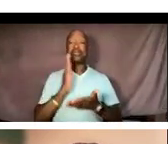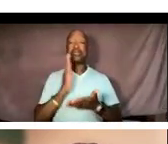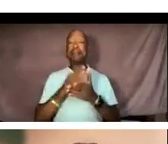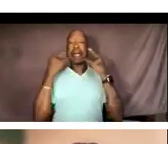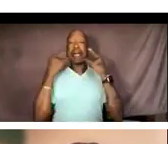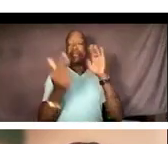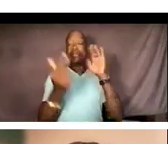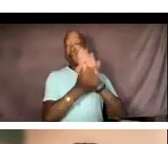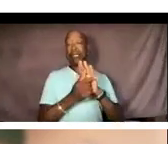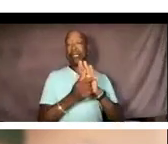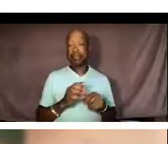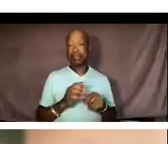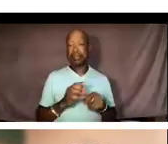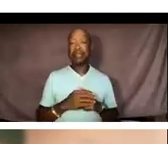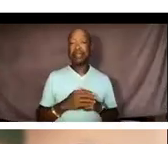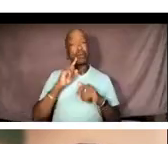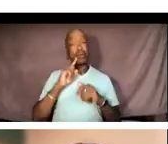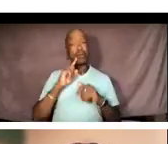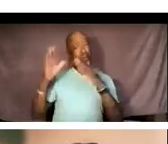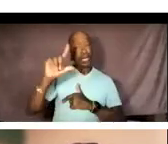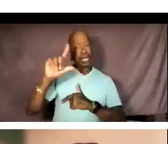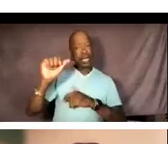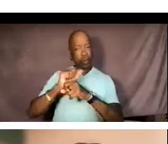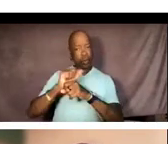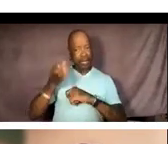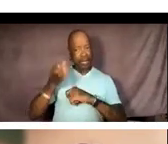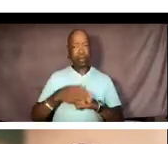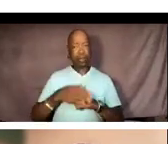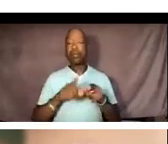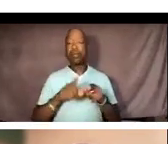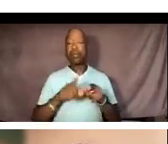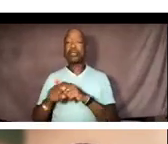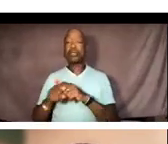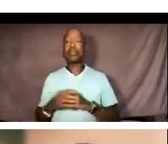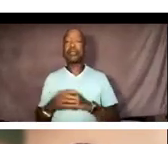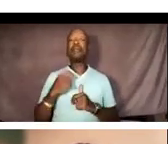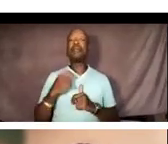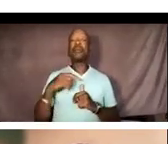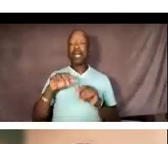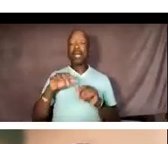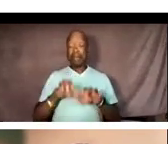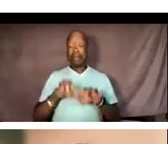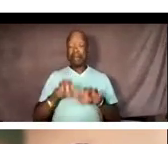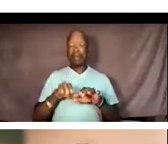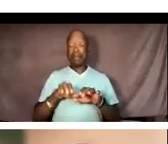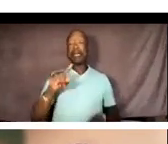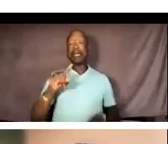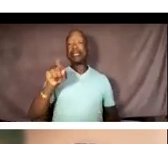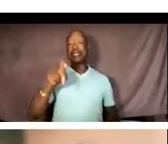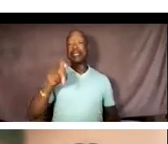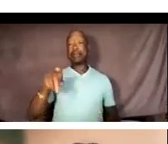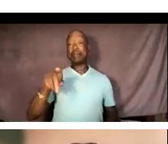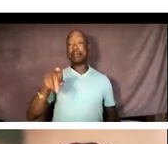and LA um but also if you put in your ZIP code to contact um your local reps should be you should